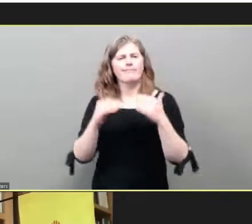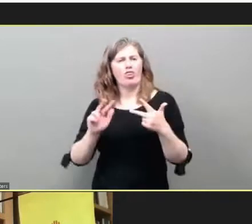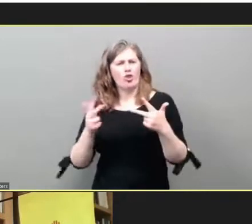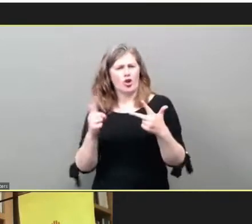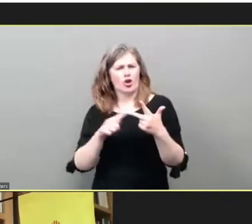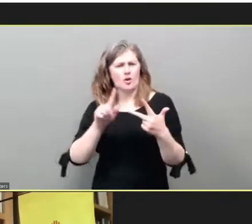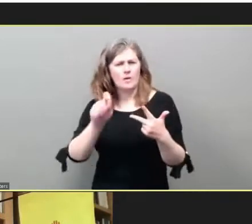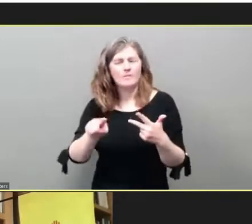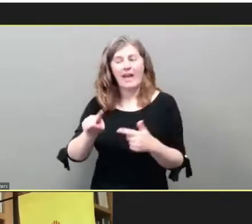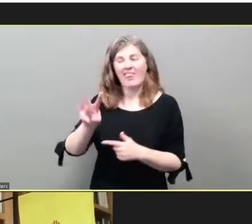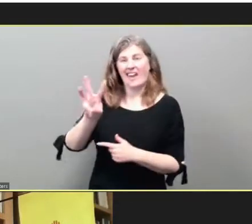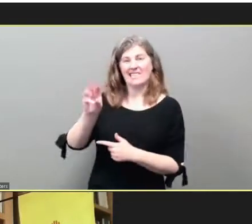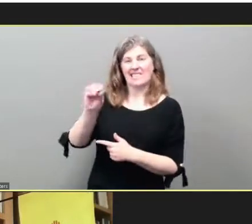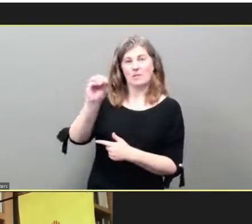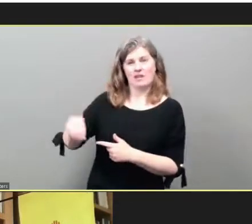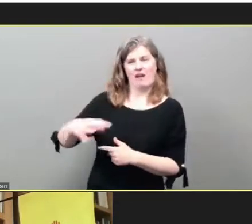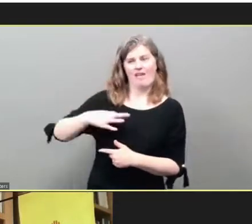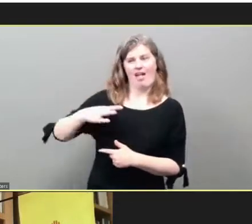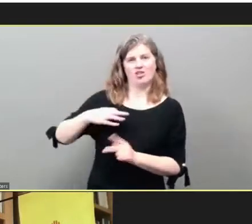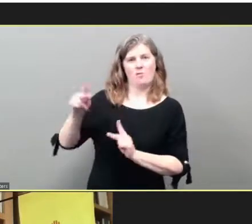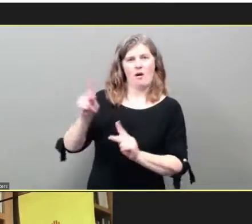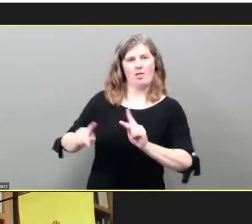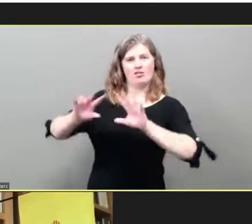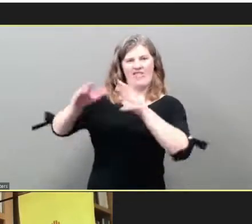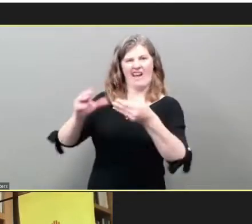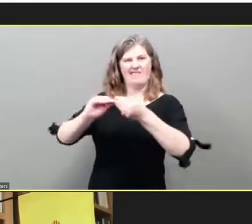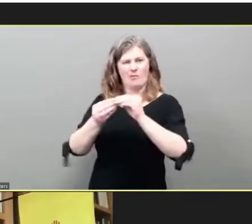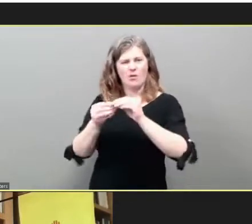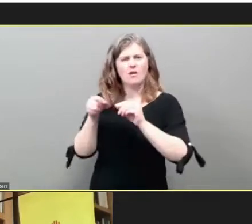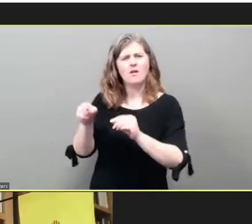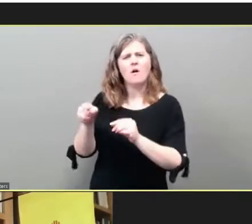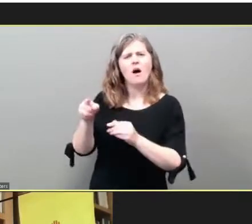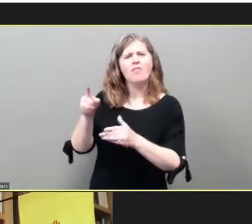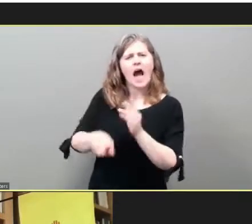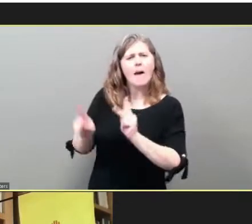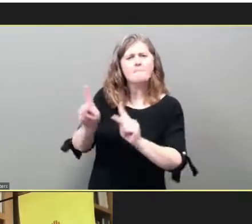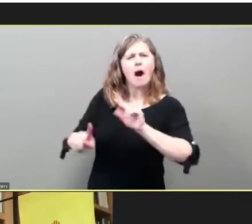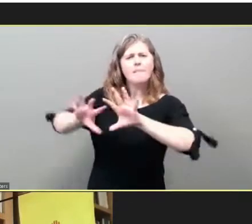eligible population. That vaccination number. What is that population number?